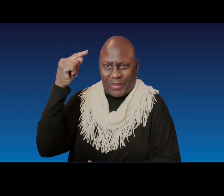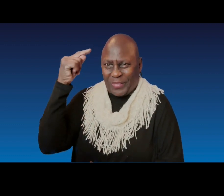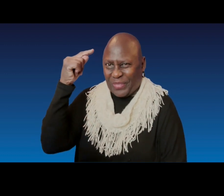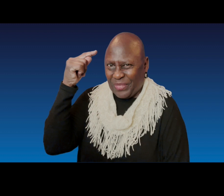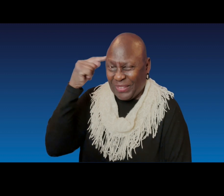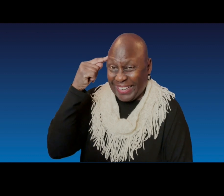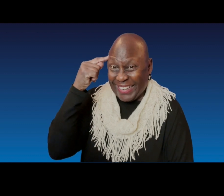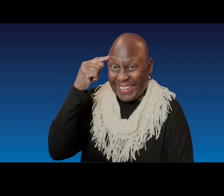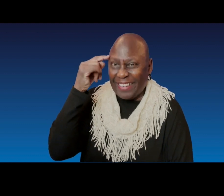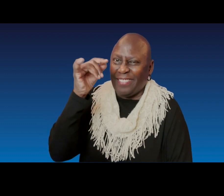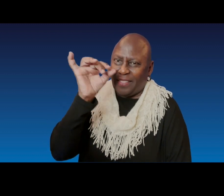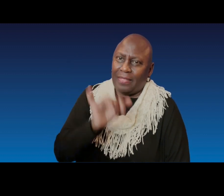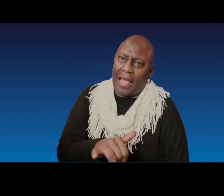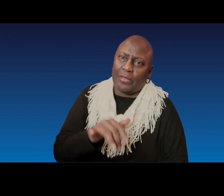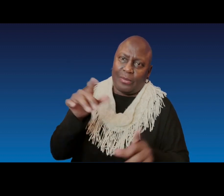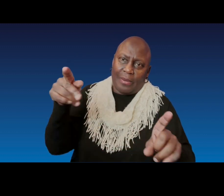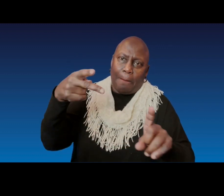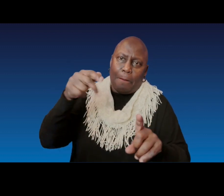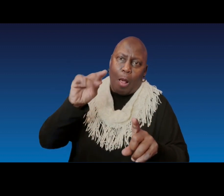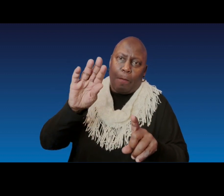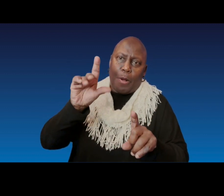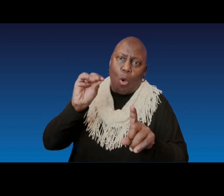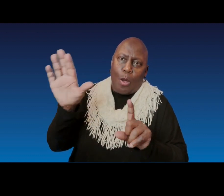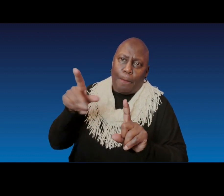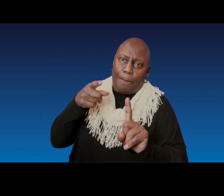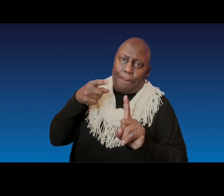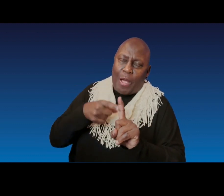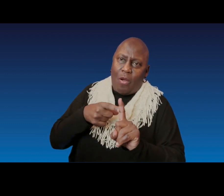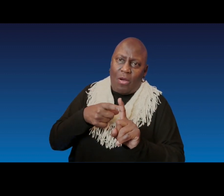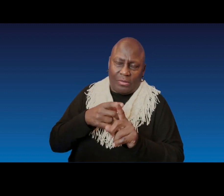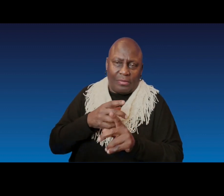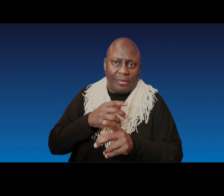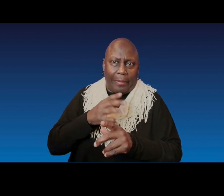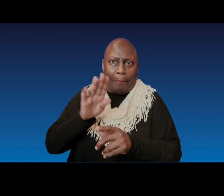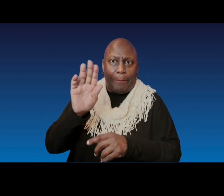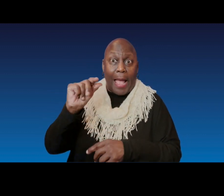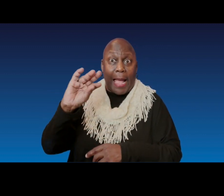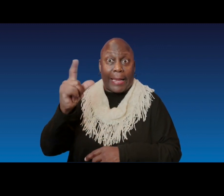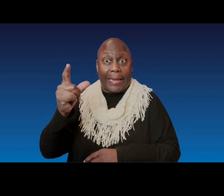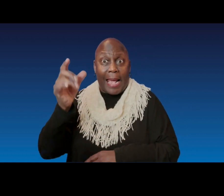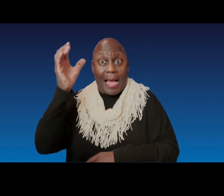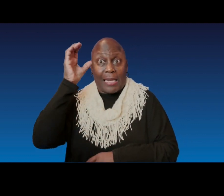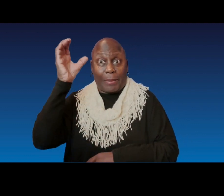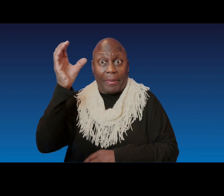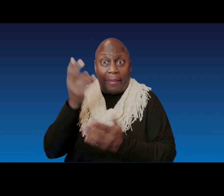how to think, not what to think. That's what Paolo's point was.